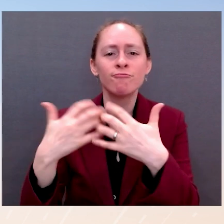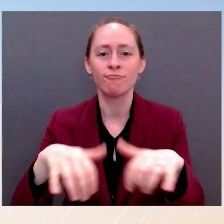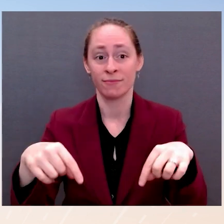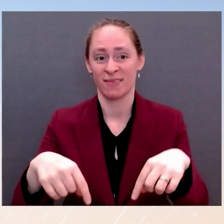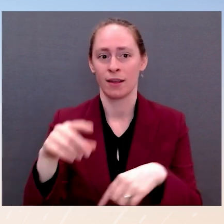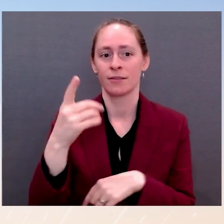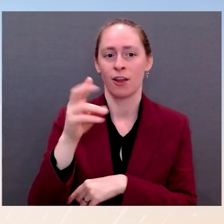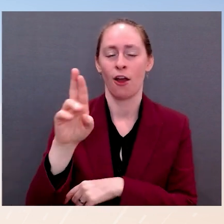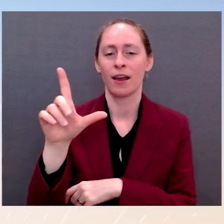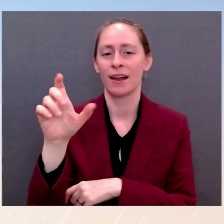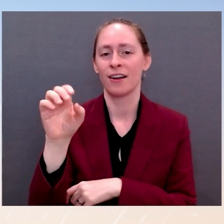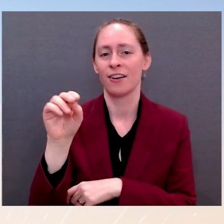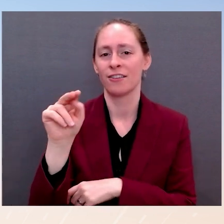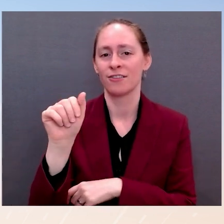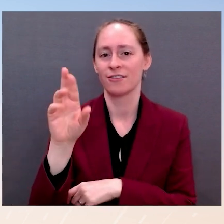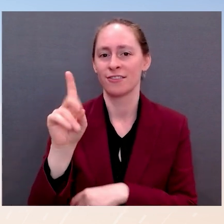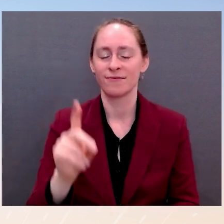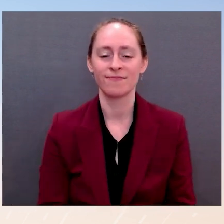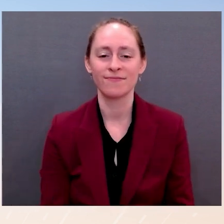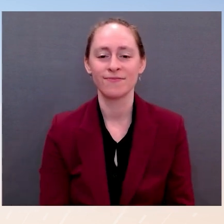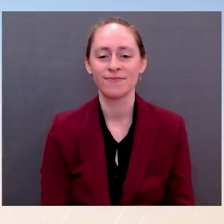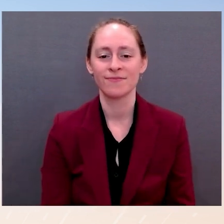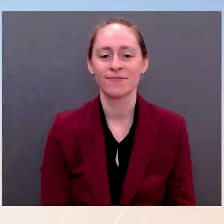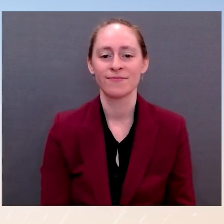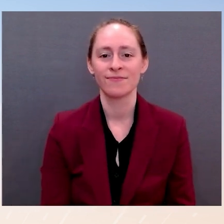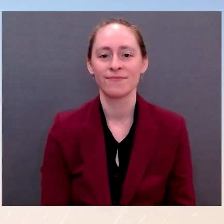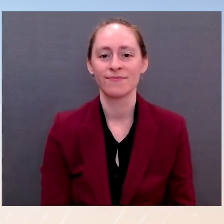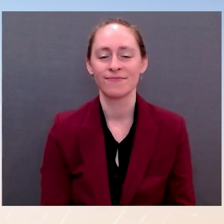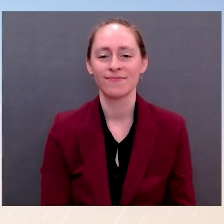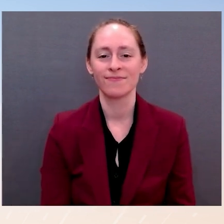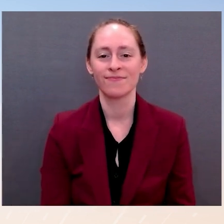Thank you so much and welcome to Cancer in Color.